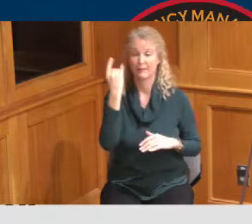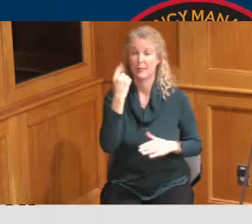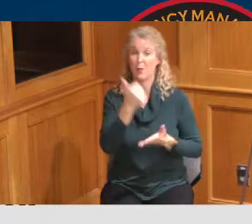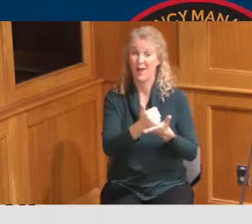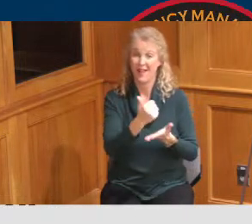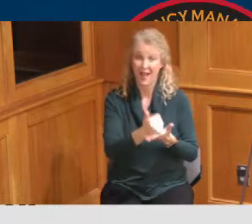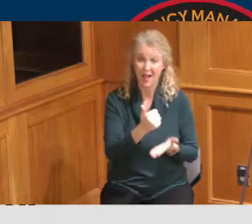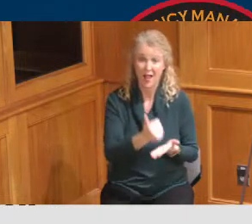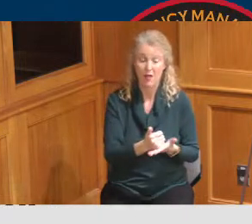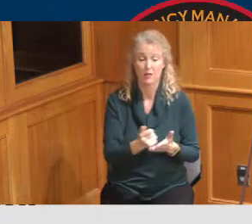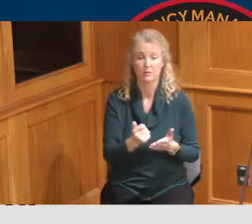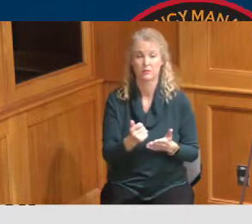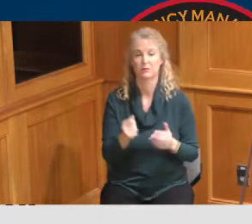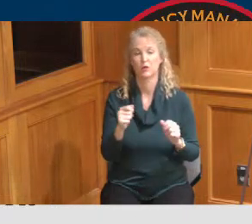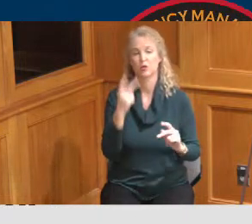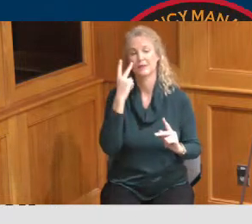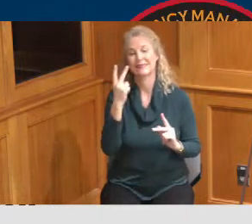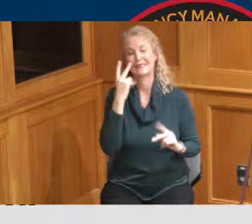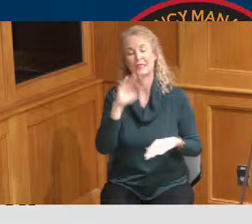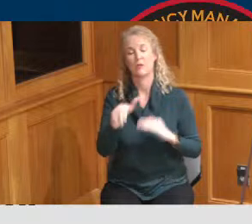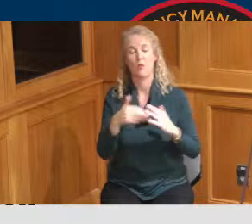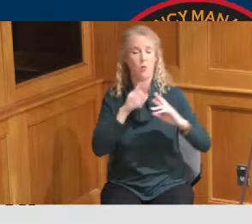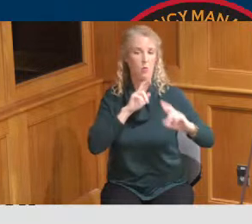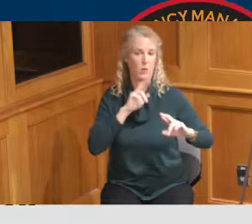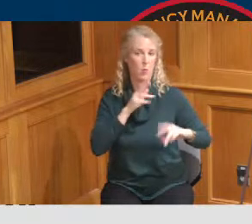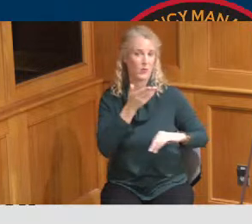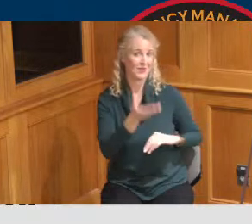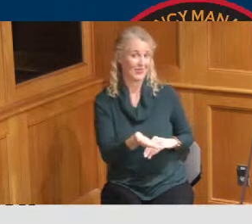helping the residents could also get the reports and download those so we wanted to make those that